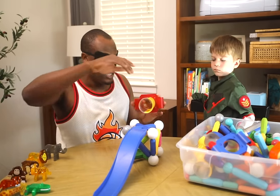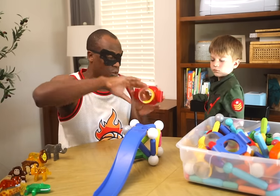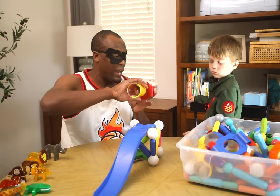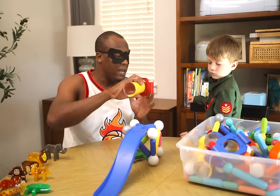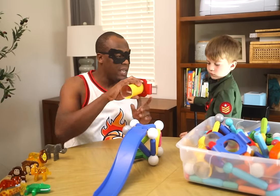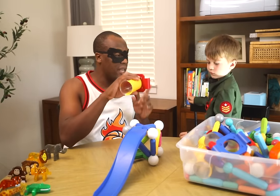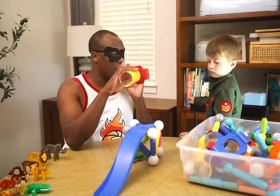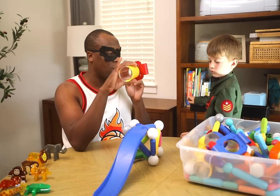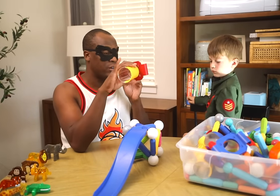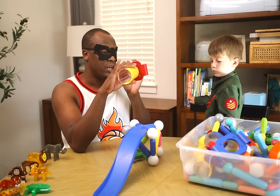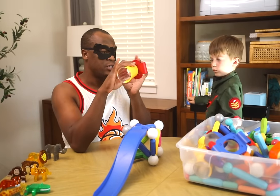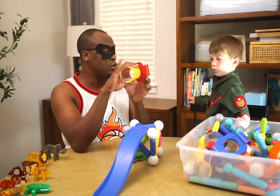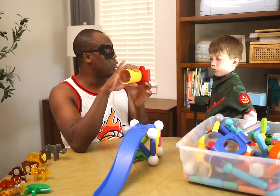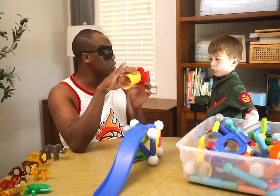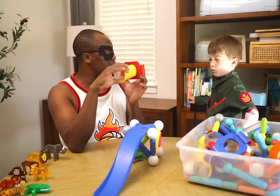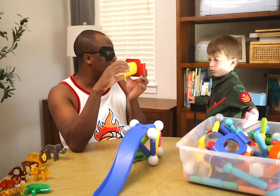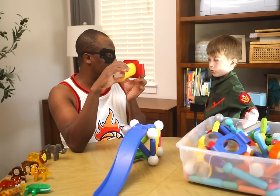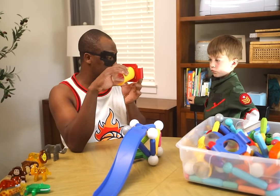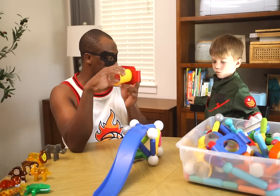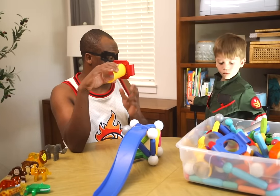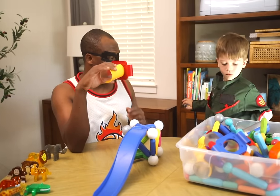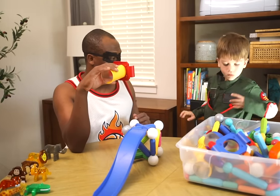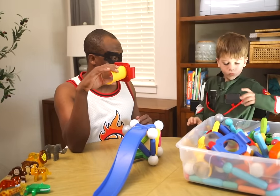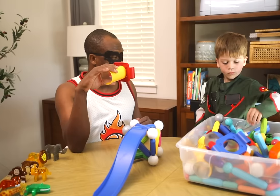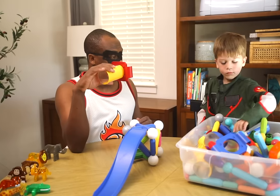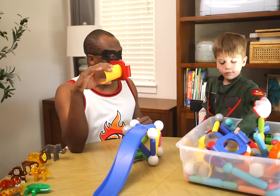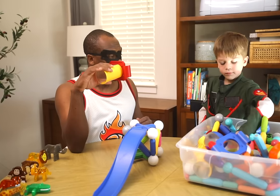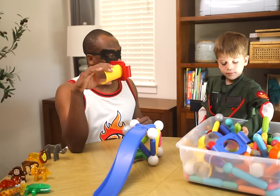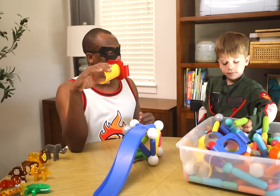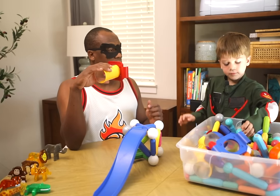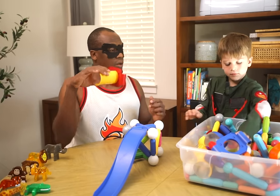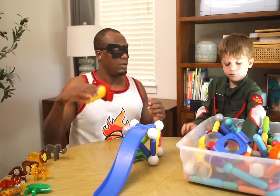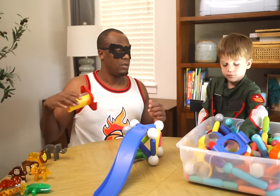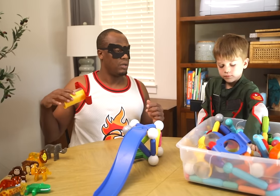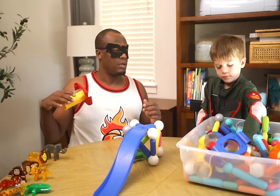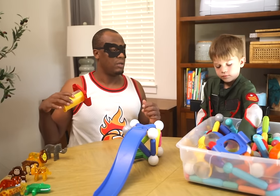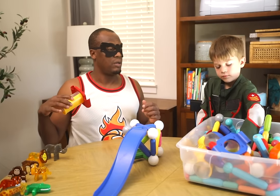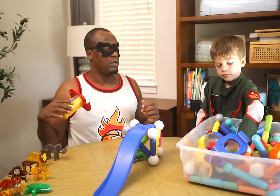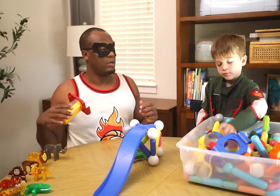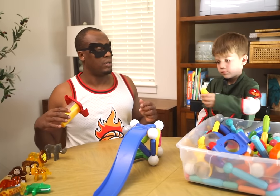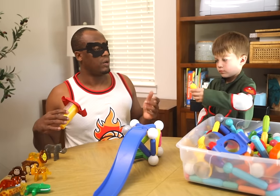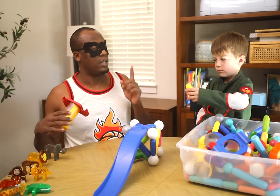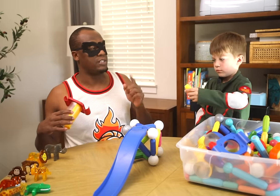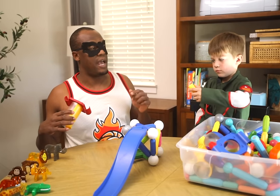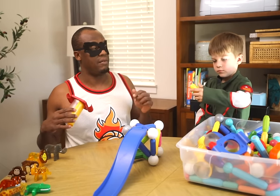So what I need are two more small pieces. What color is that?